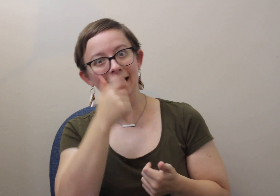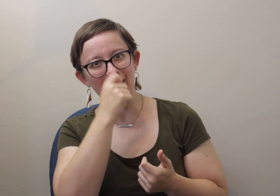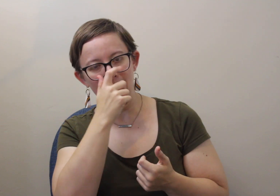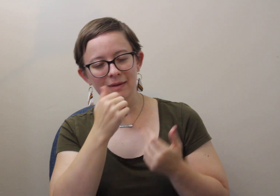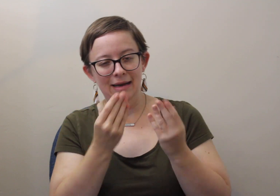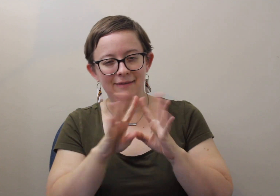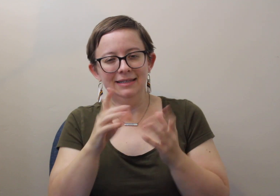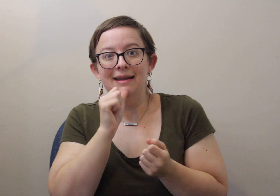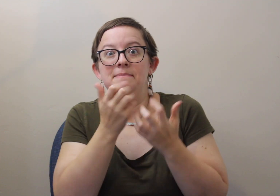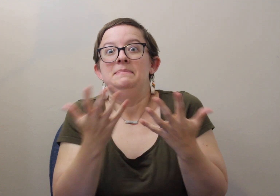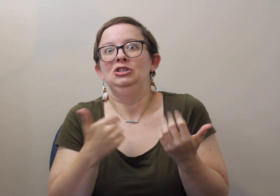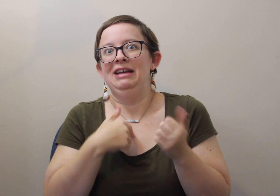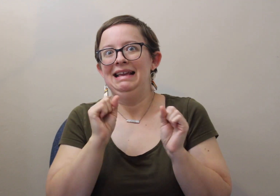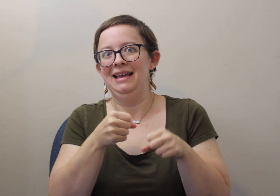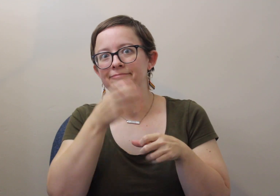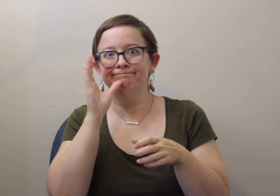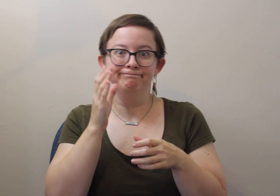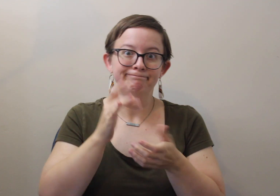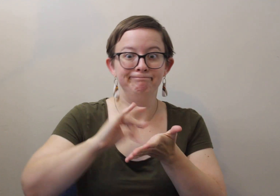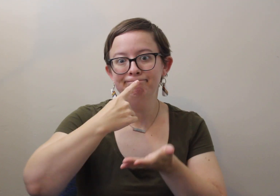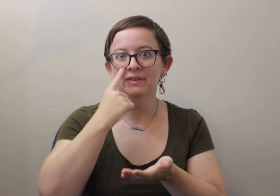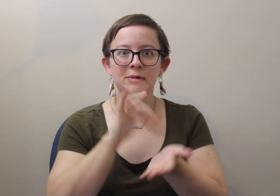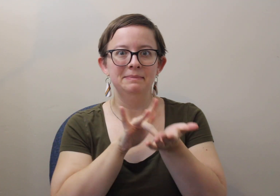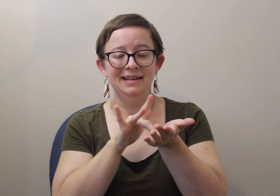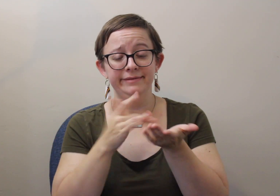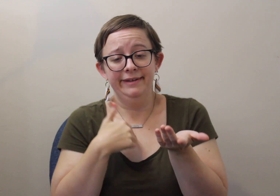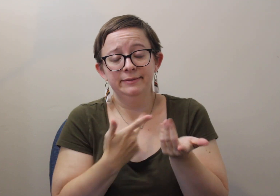So then I got a cold and obviously there's really not much I can take medicine wise.